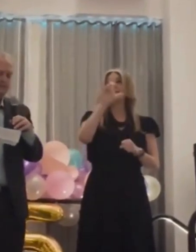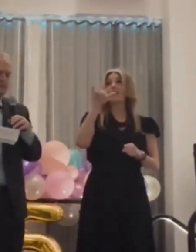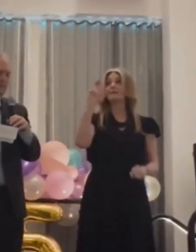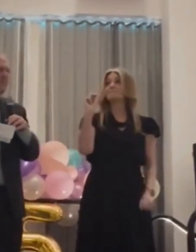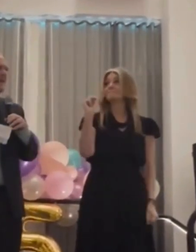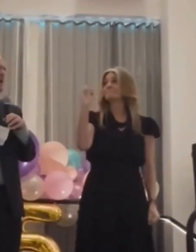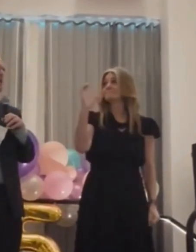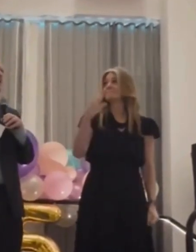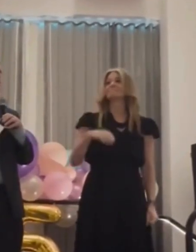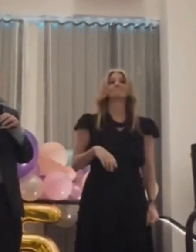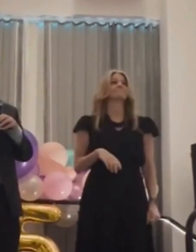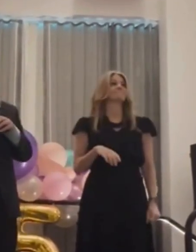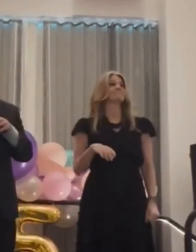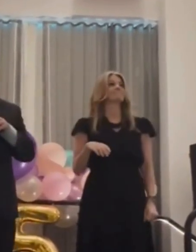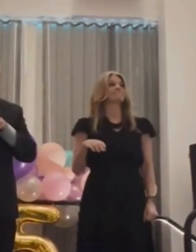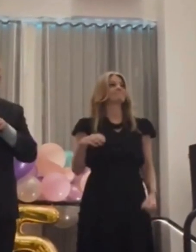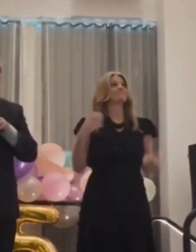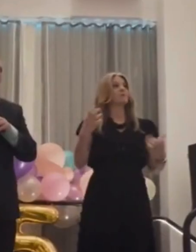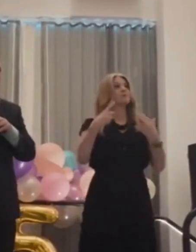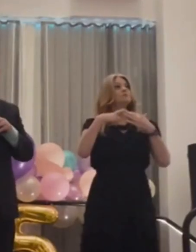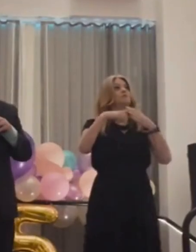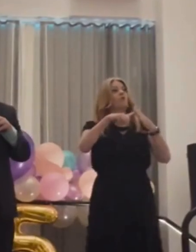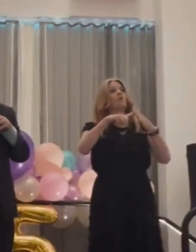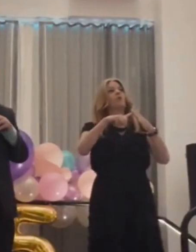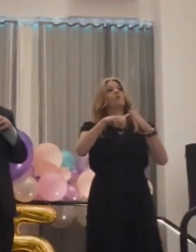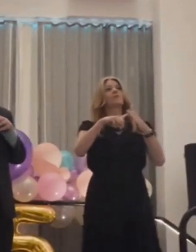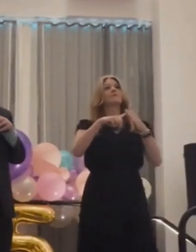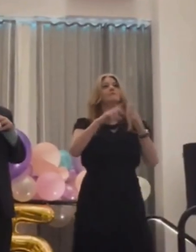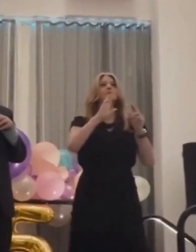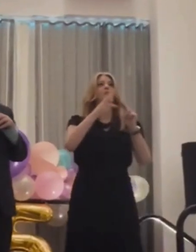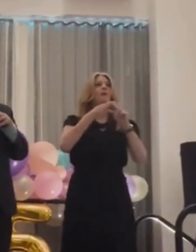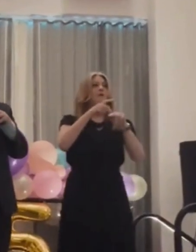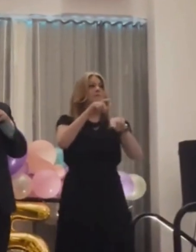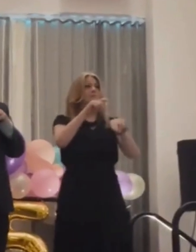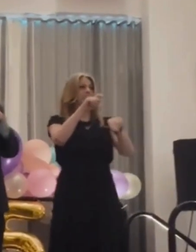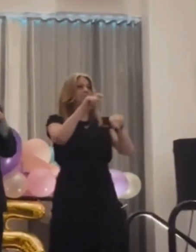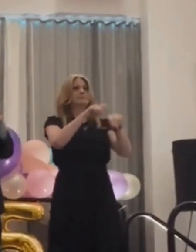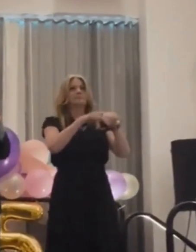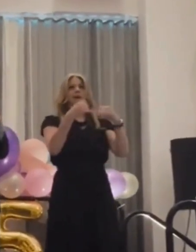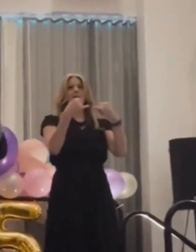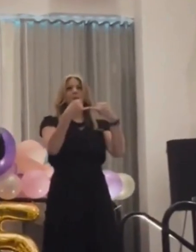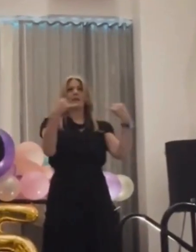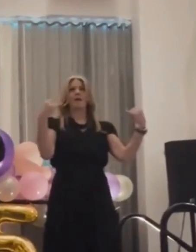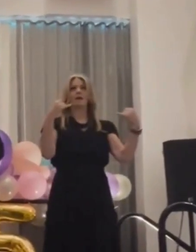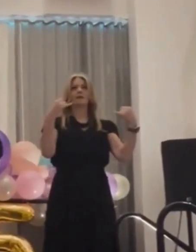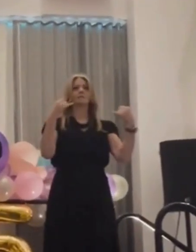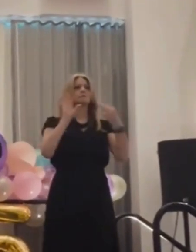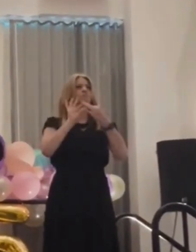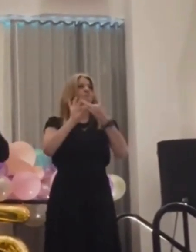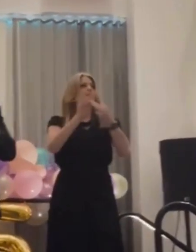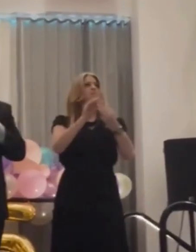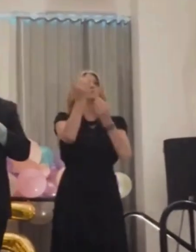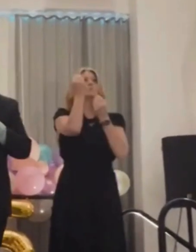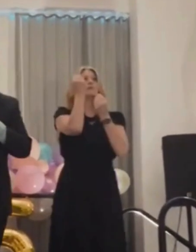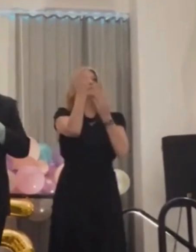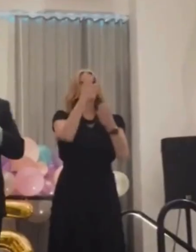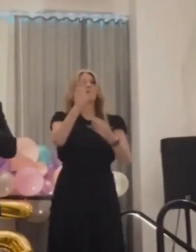and I want to start with talking about a timeline related to the formation of Relay North Carolina.